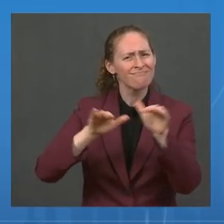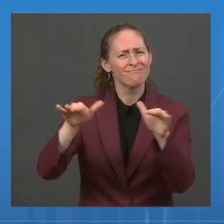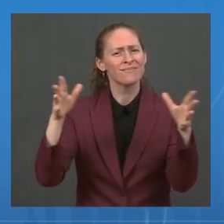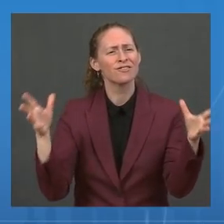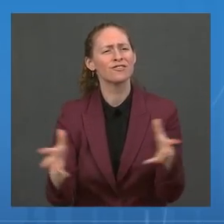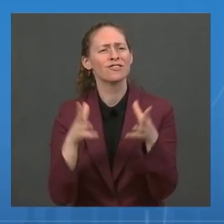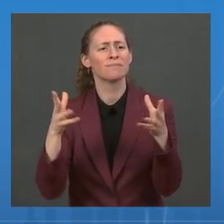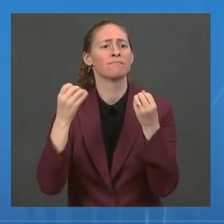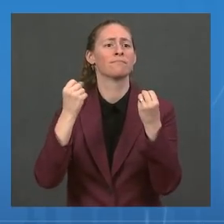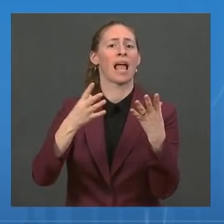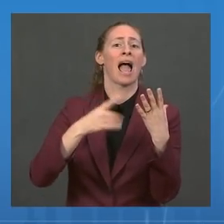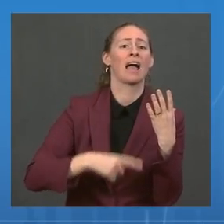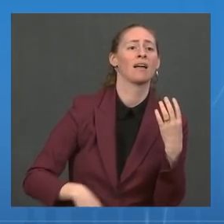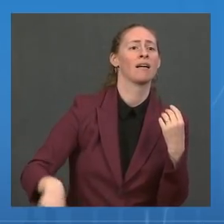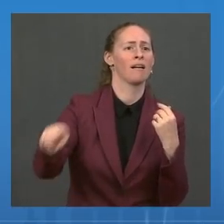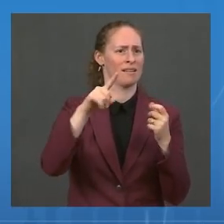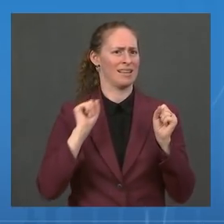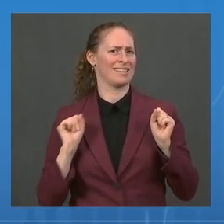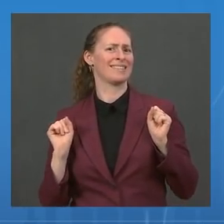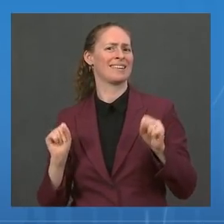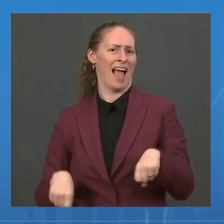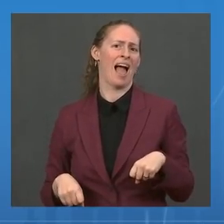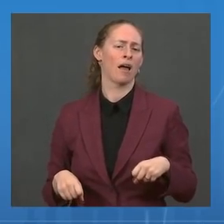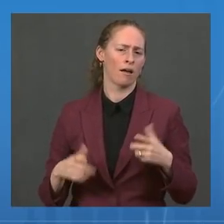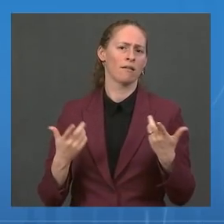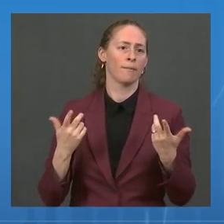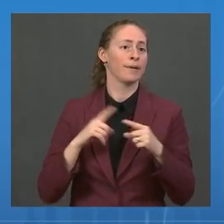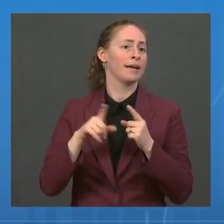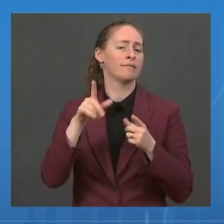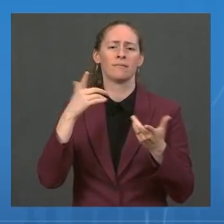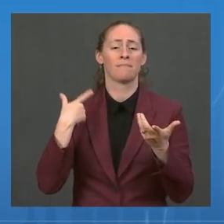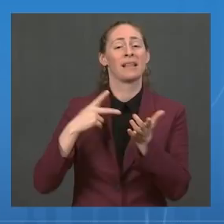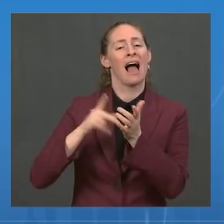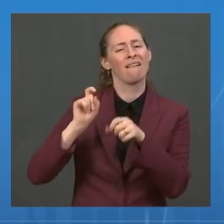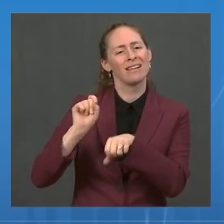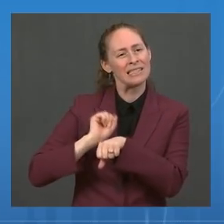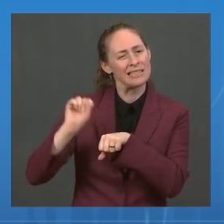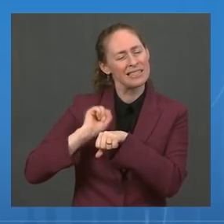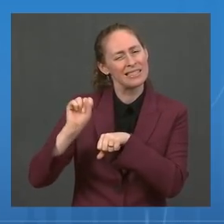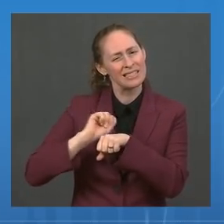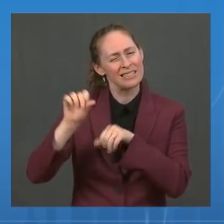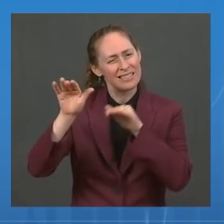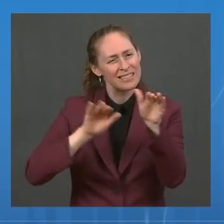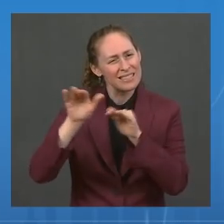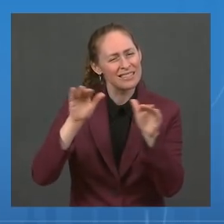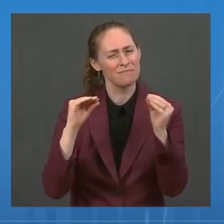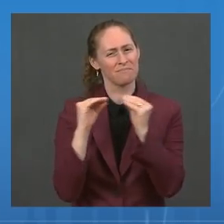we still have work to do to make sure that vaccination coverage is high and even across the country.